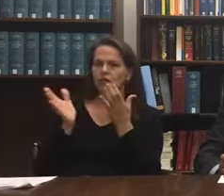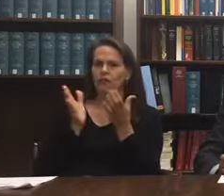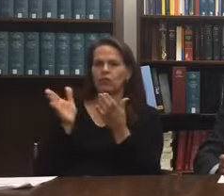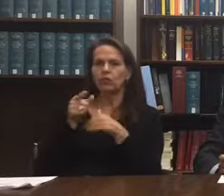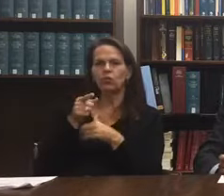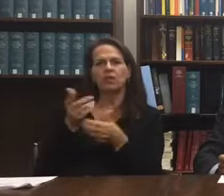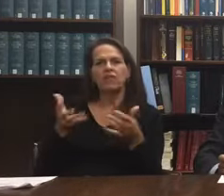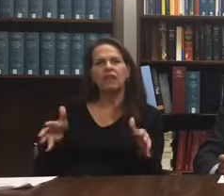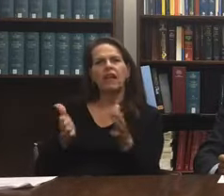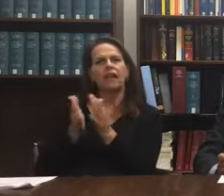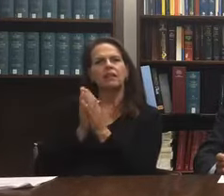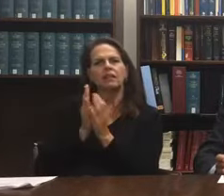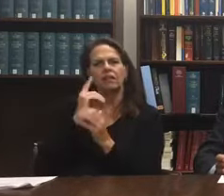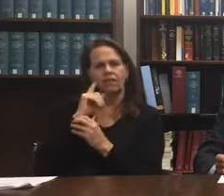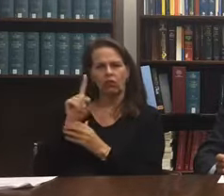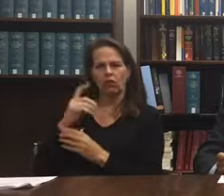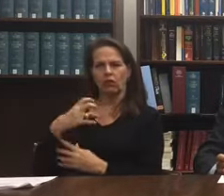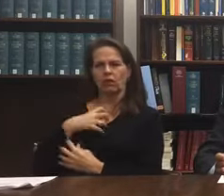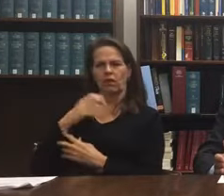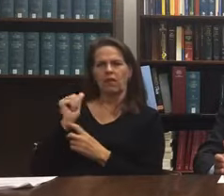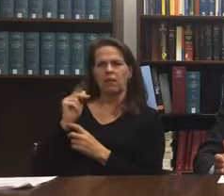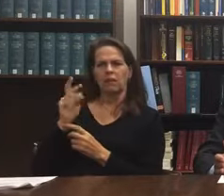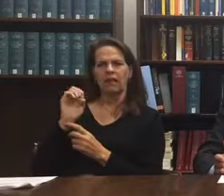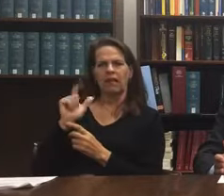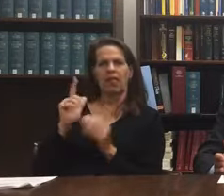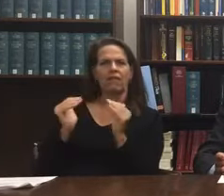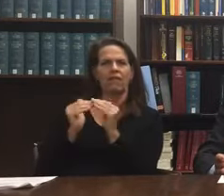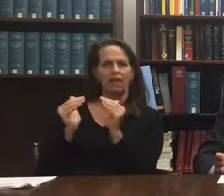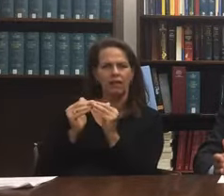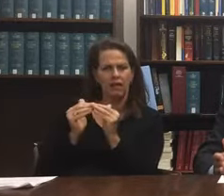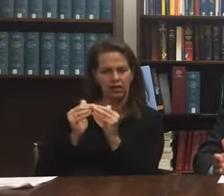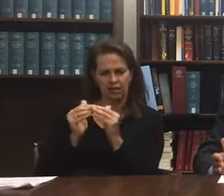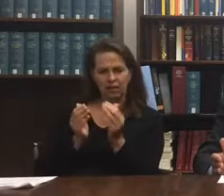for the appeal or the fair hearing timely and asked that your services be